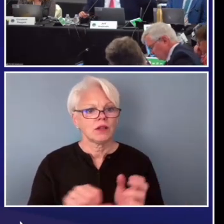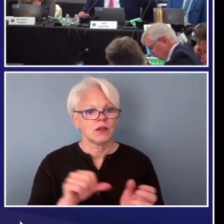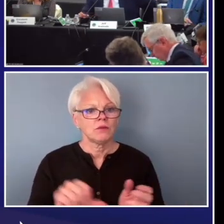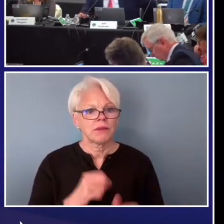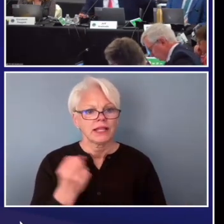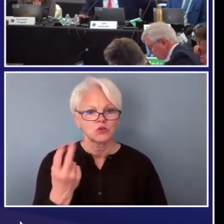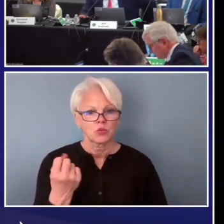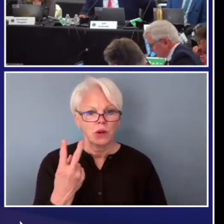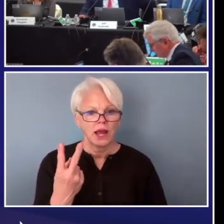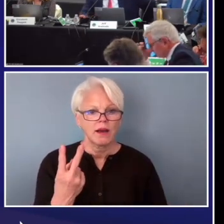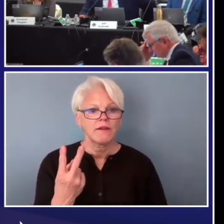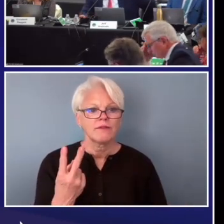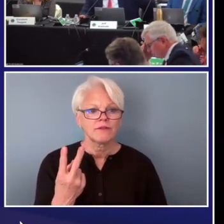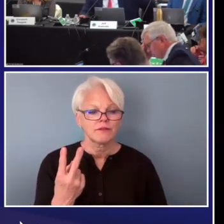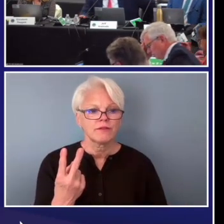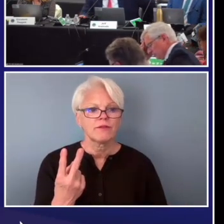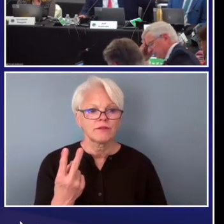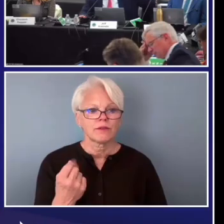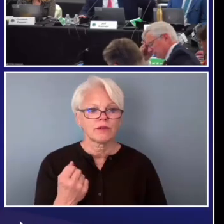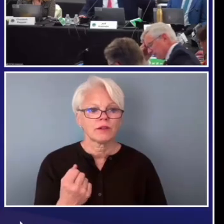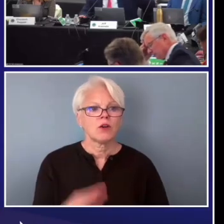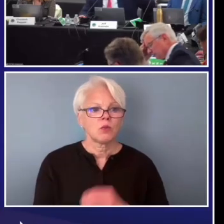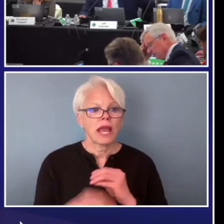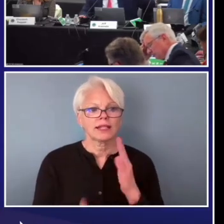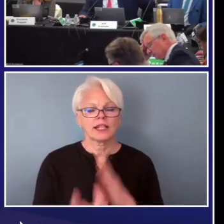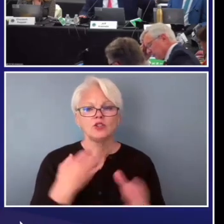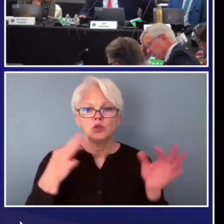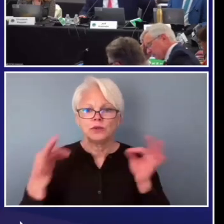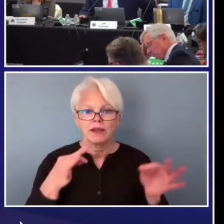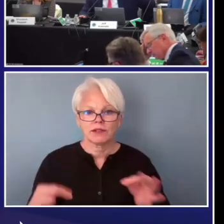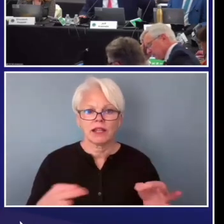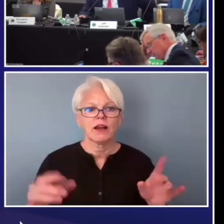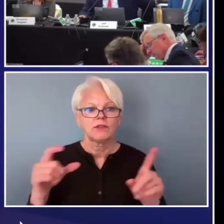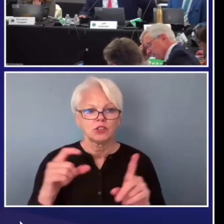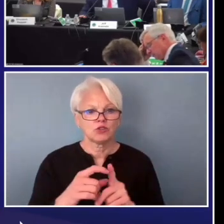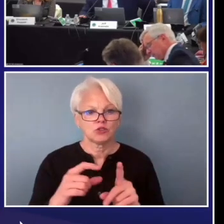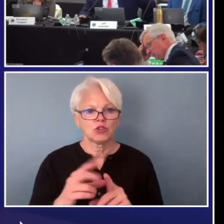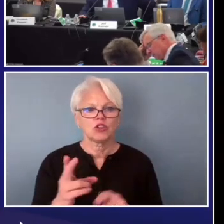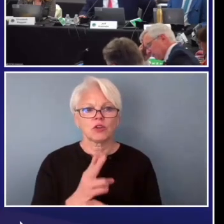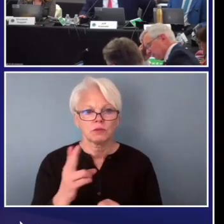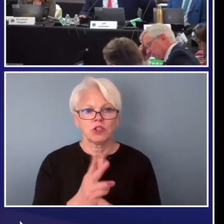Uh, we are adding a new definition of a term that's used extensively uh,